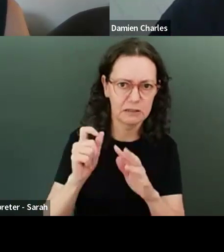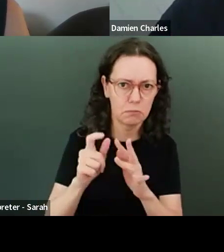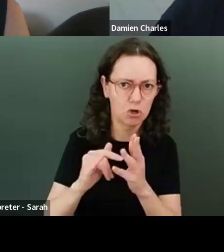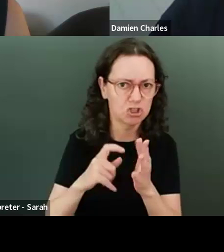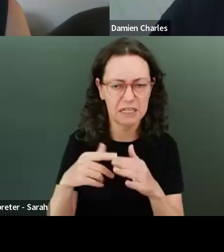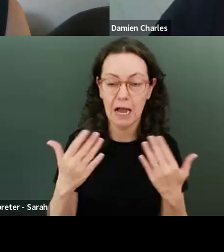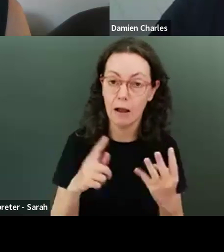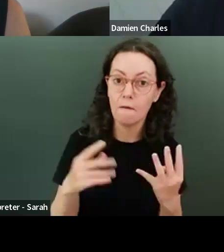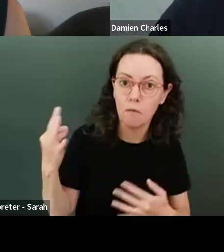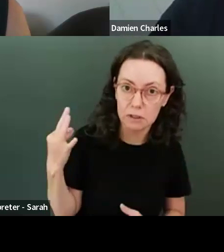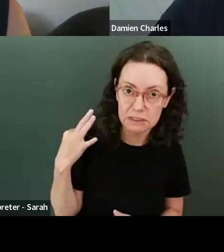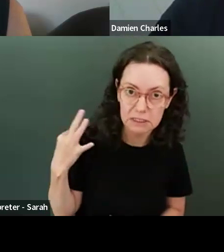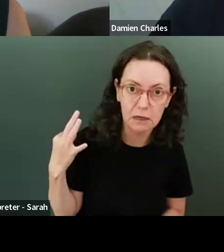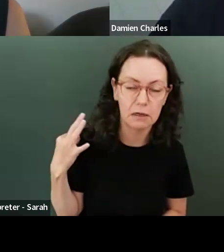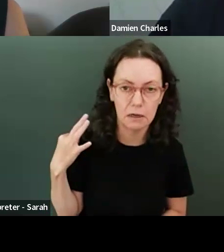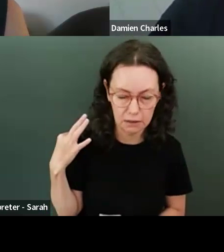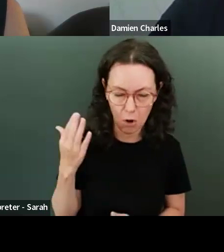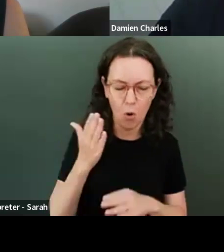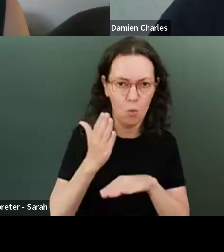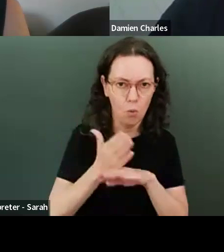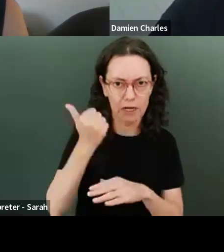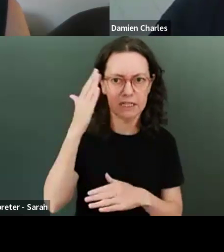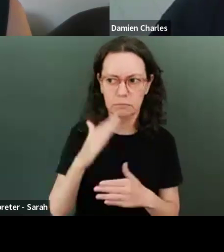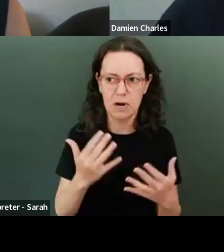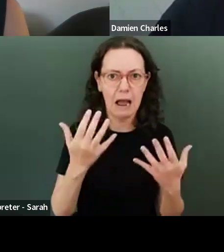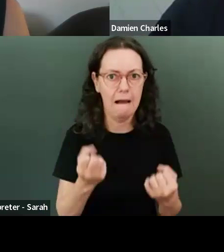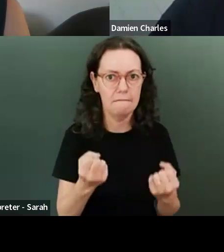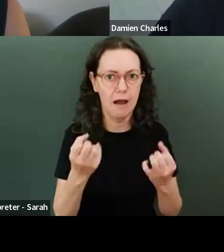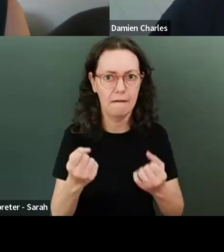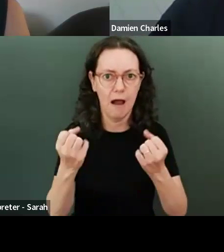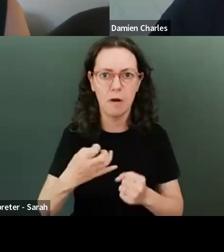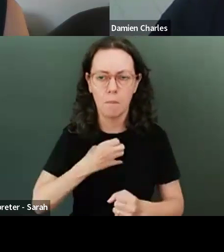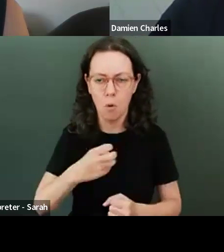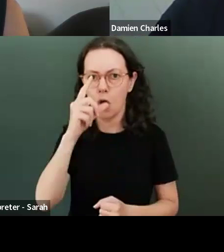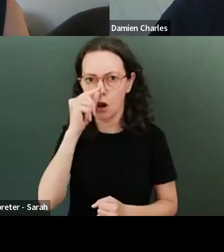there's a lot lots of ways that work experience can be undertaken and linking